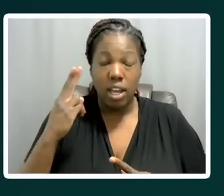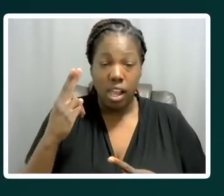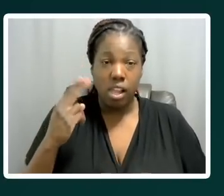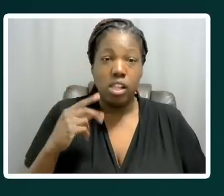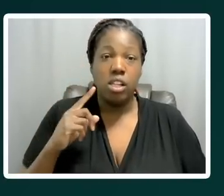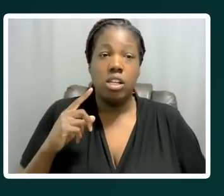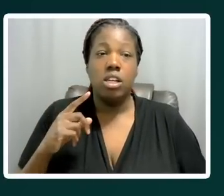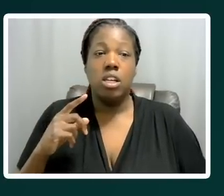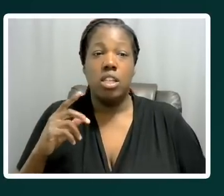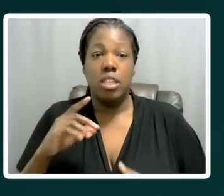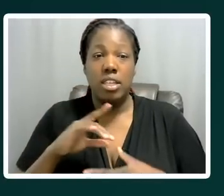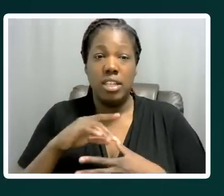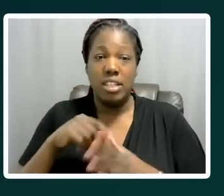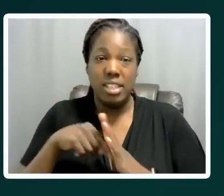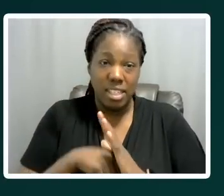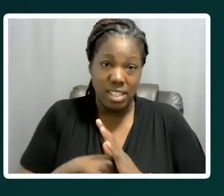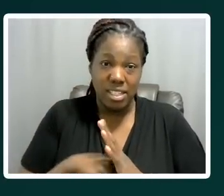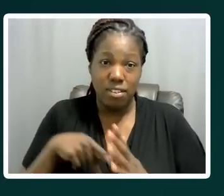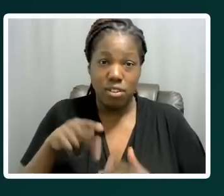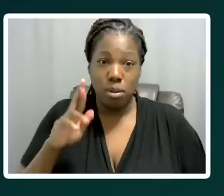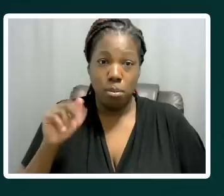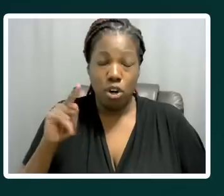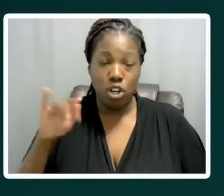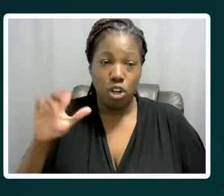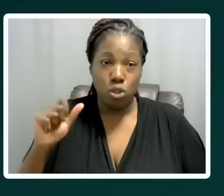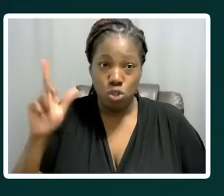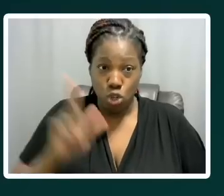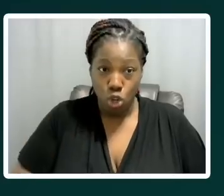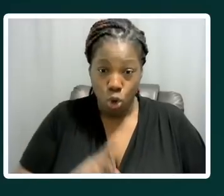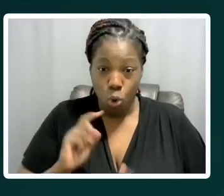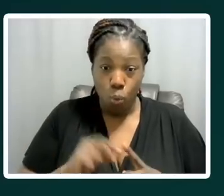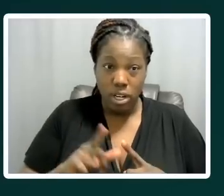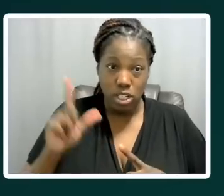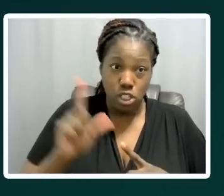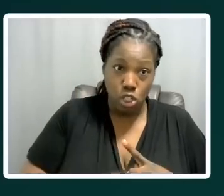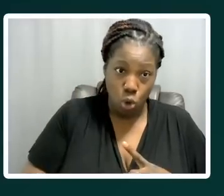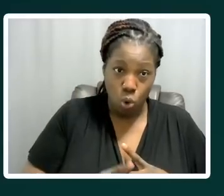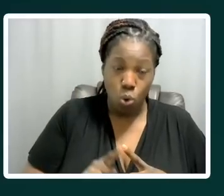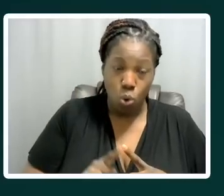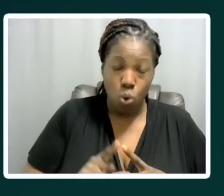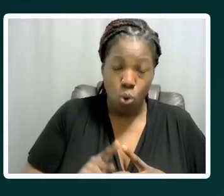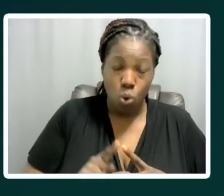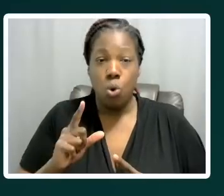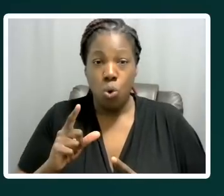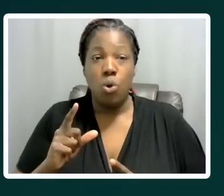the particles is low. And when the altitude is low, the density of the particles is high.